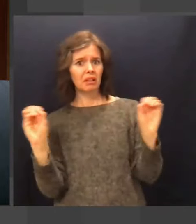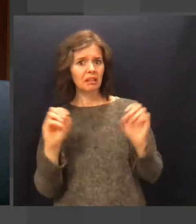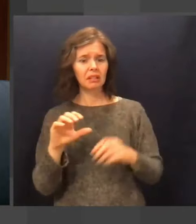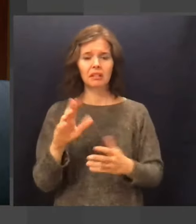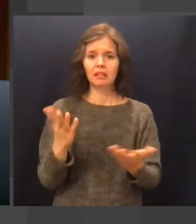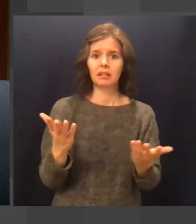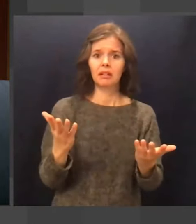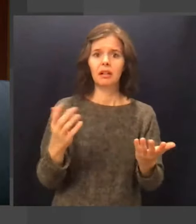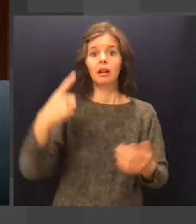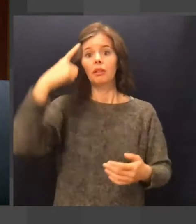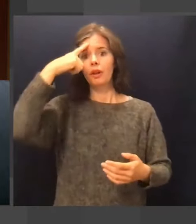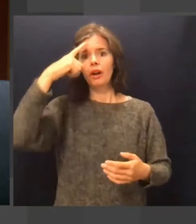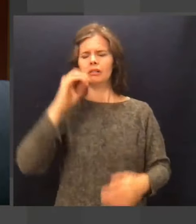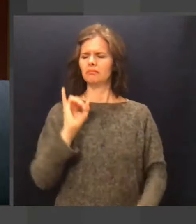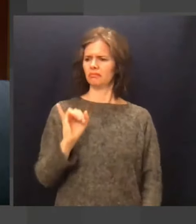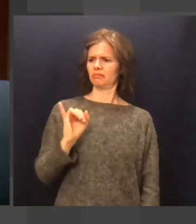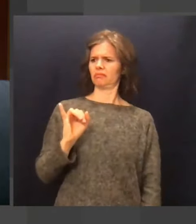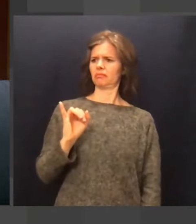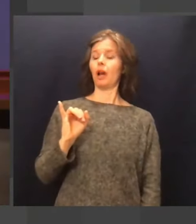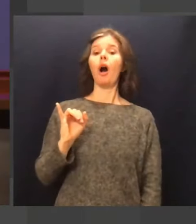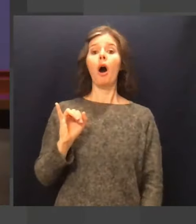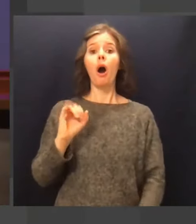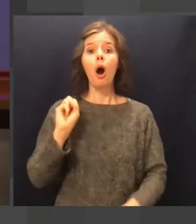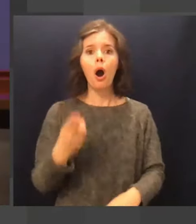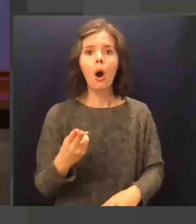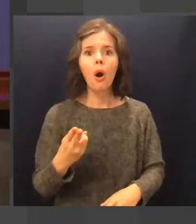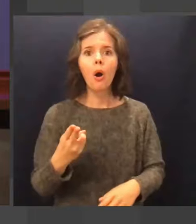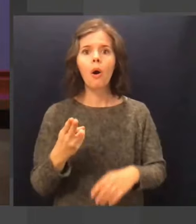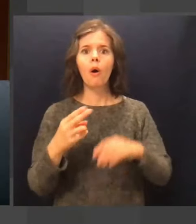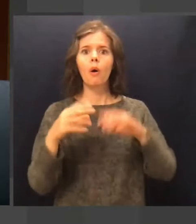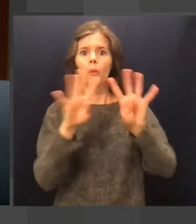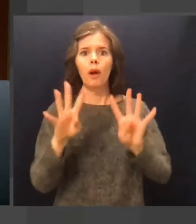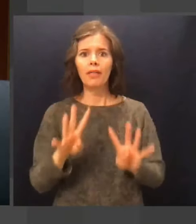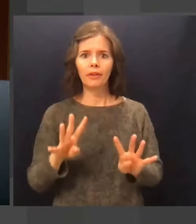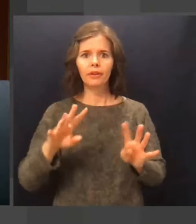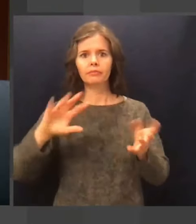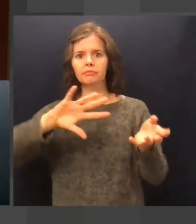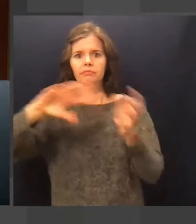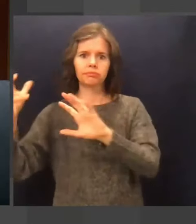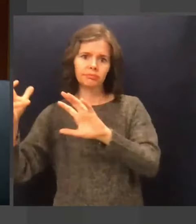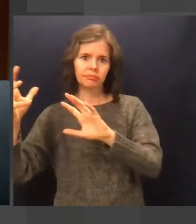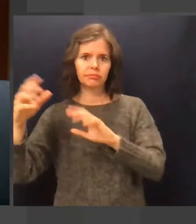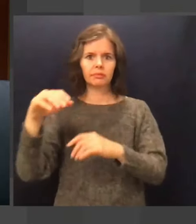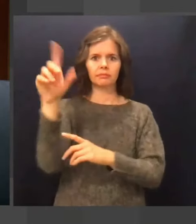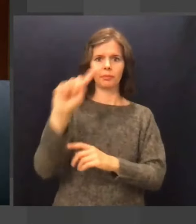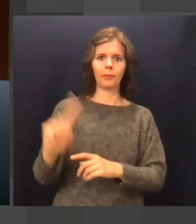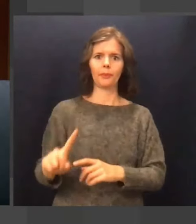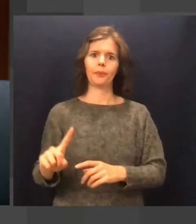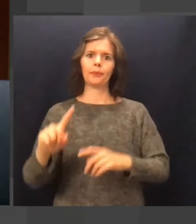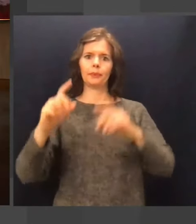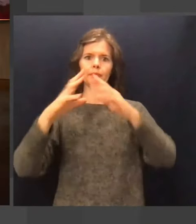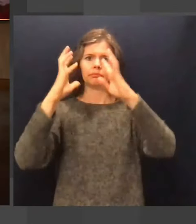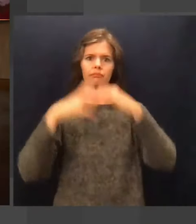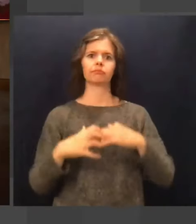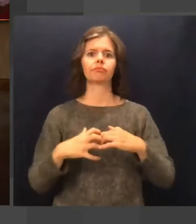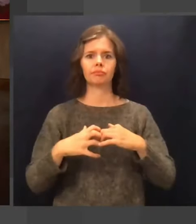WE FIGURED THAT A LIGHTNING STRIKE HIT AND BURNED DOWN THE HOUSE AND WE WERE QUITE